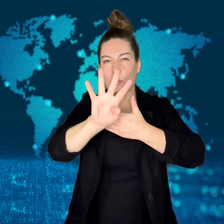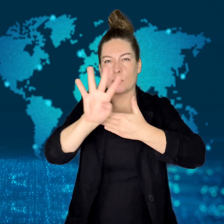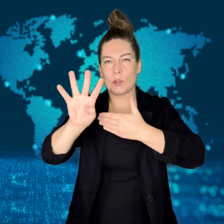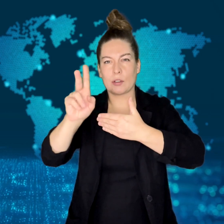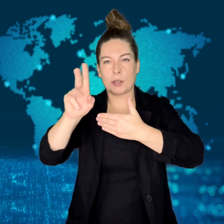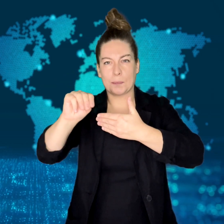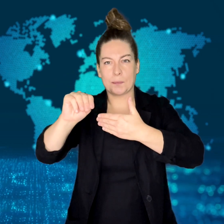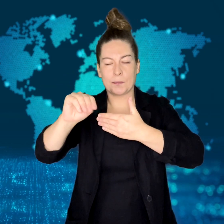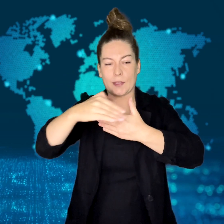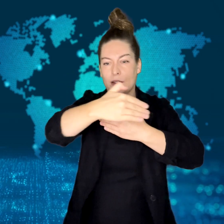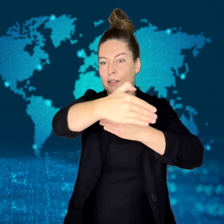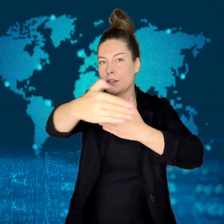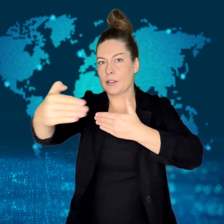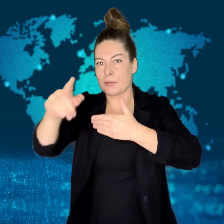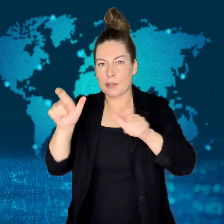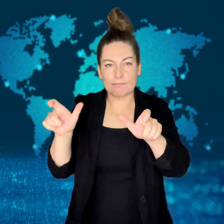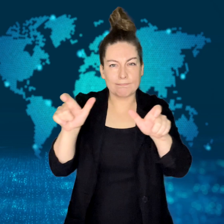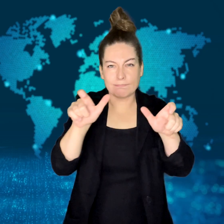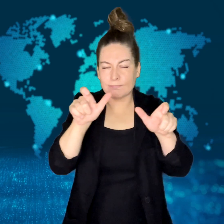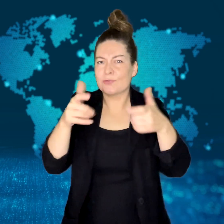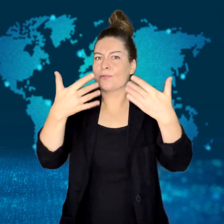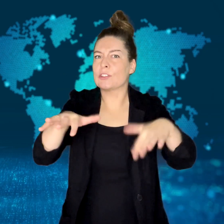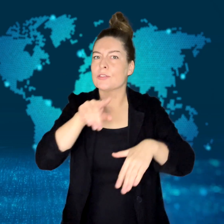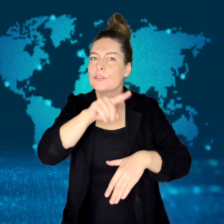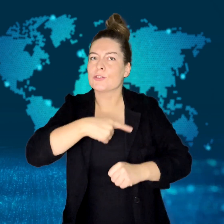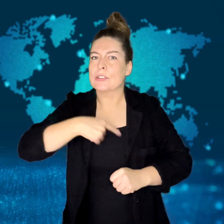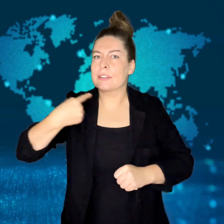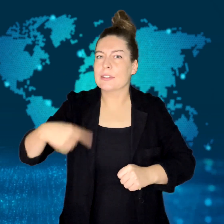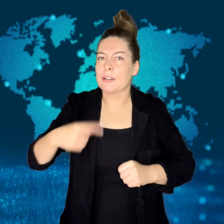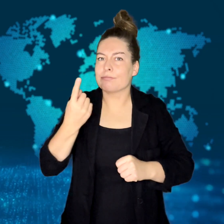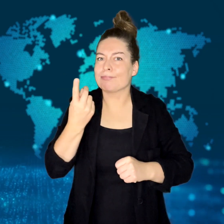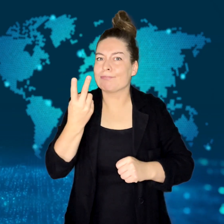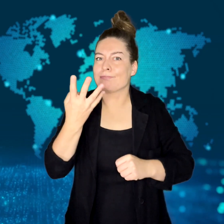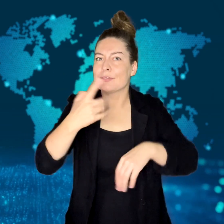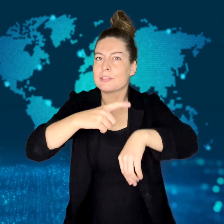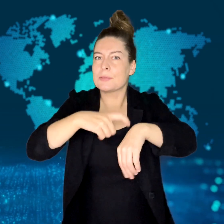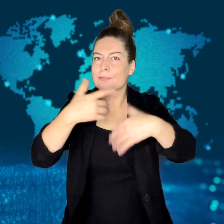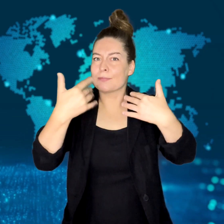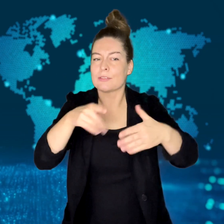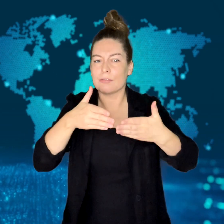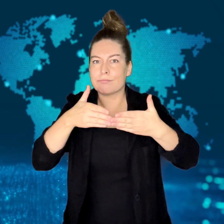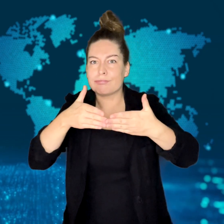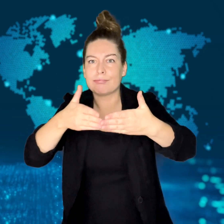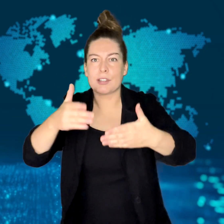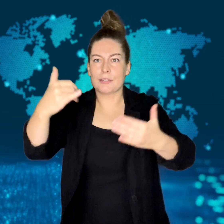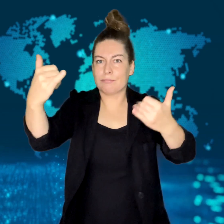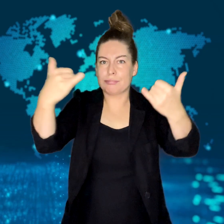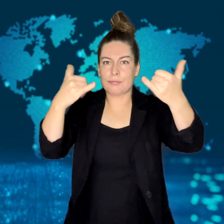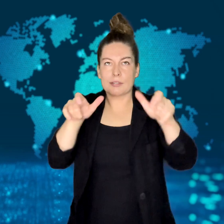“contiguous zone” over the past month. That zone, considered